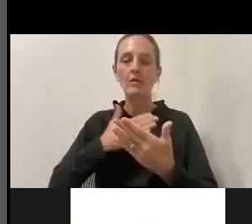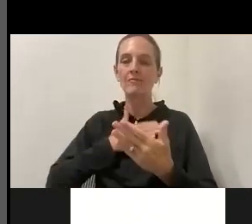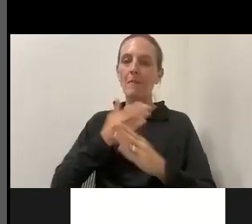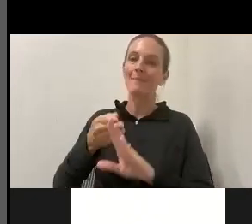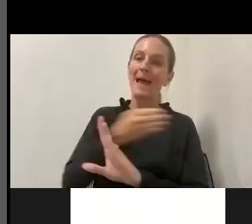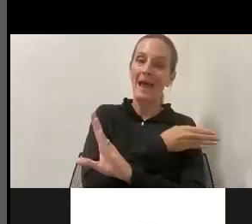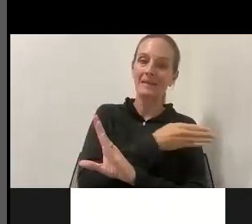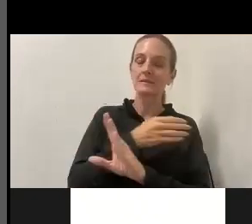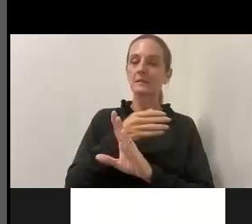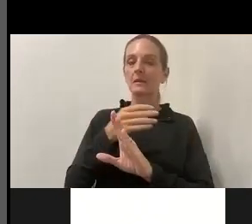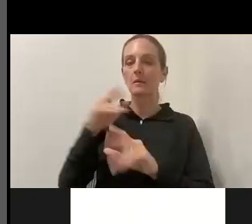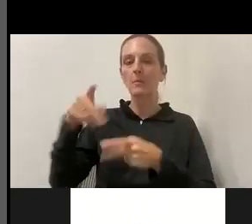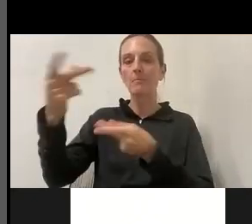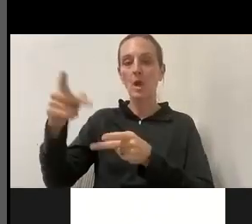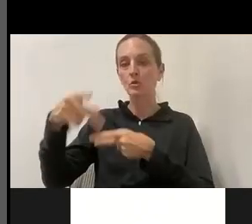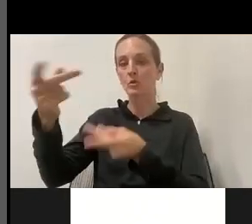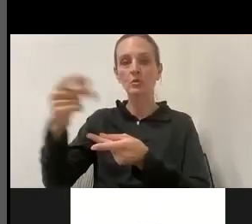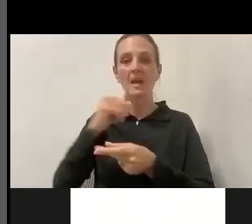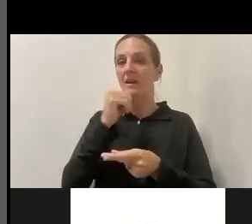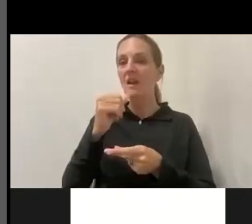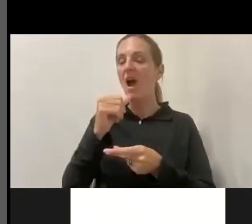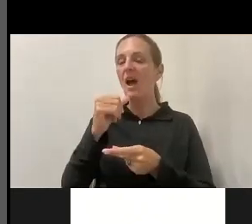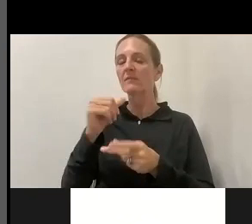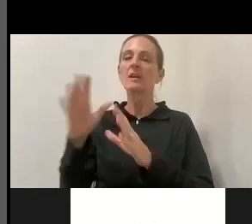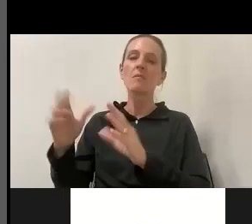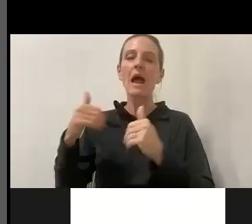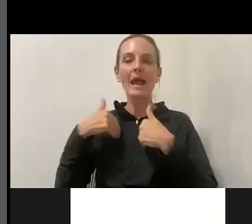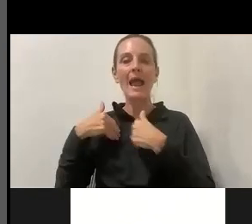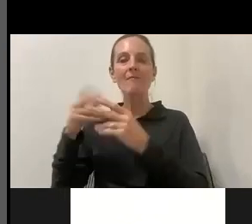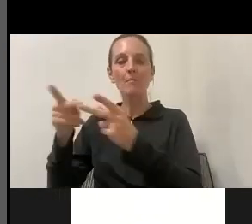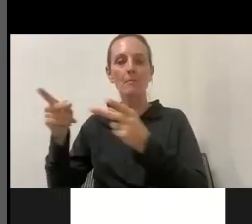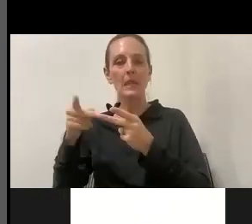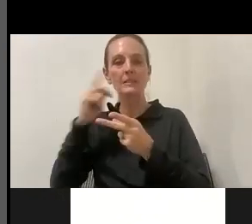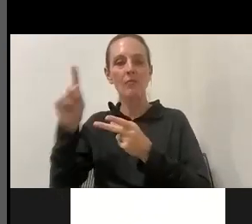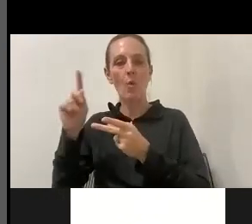not just grants I haven’t applied for, but when I see grants come up, because I know they are out